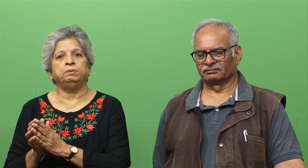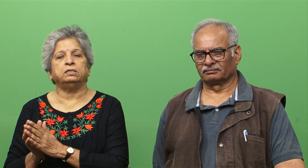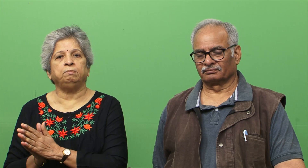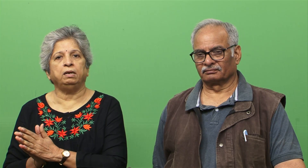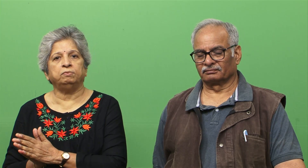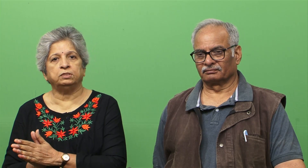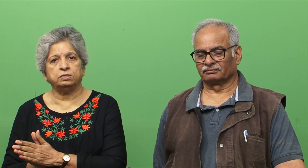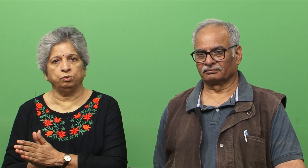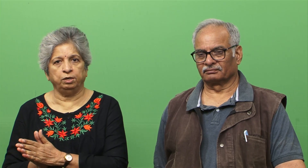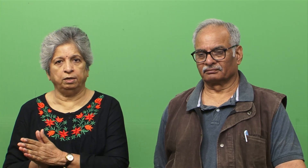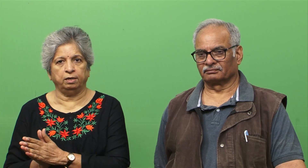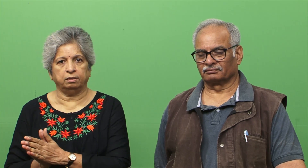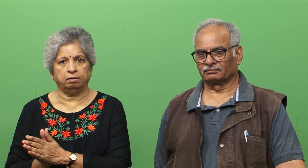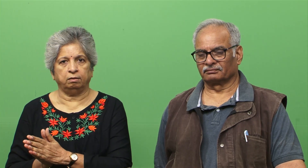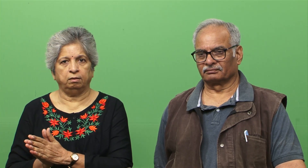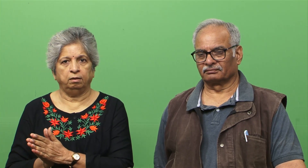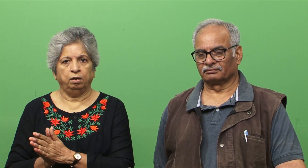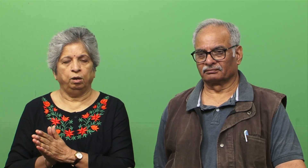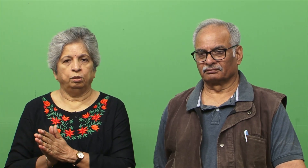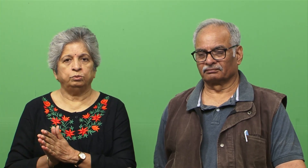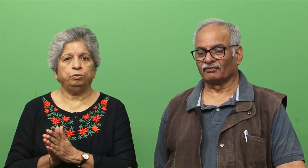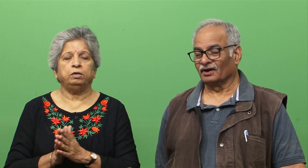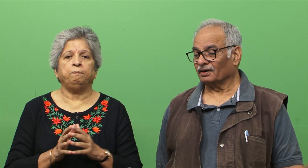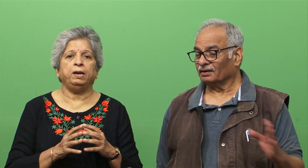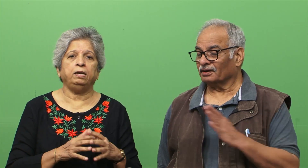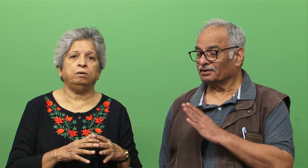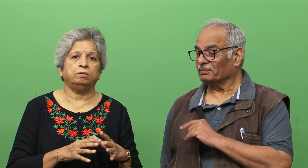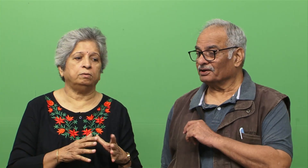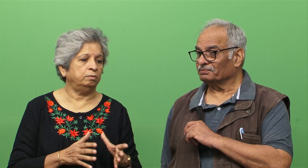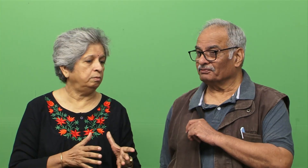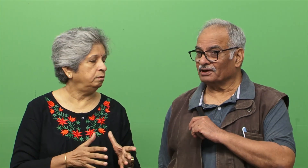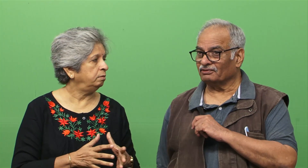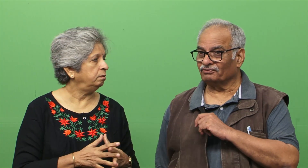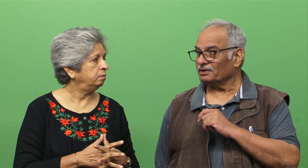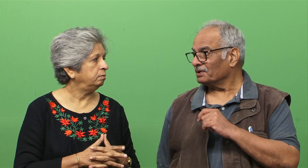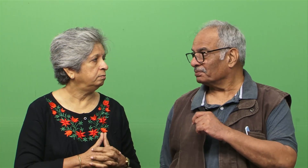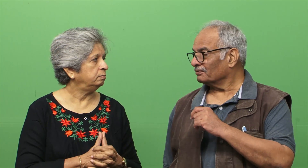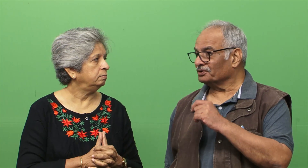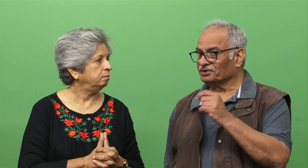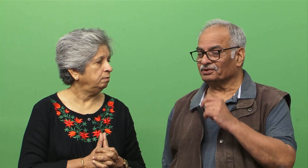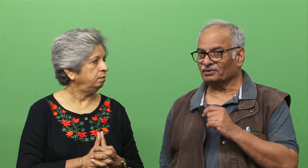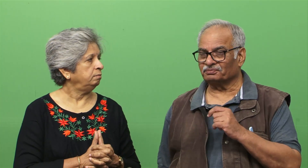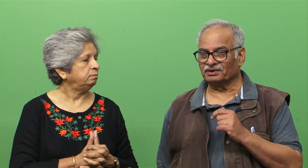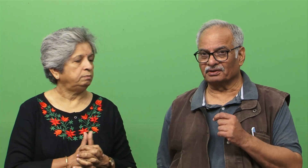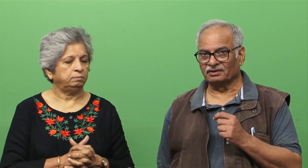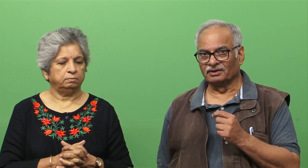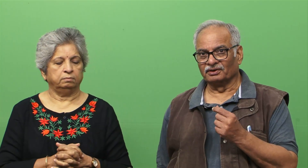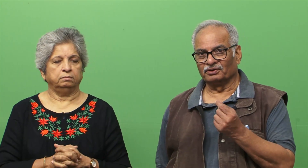patient may have a just urinary catheter so that reminds me whenever we people visit Hospital you